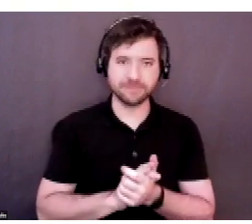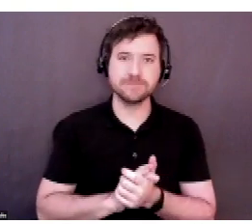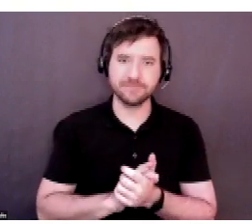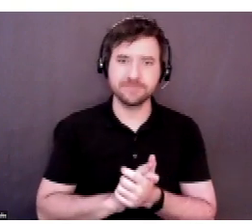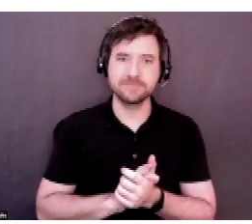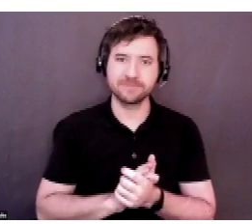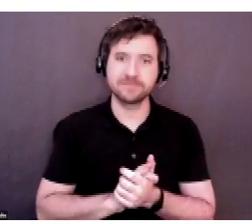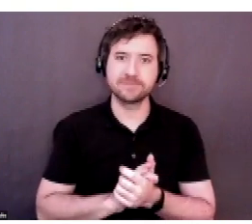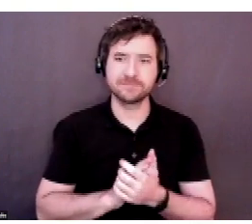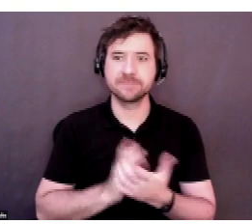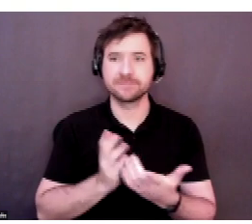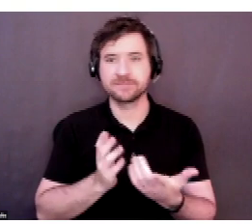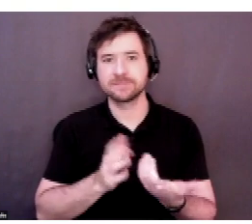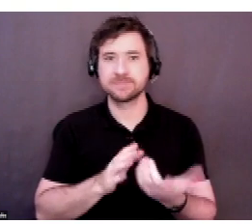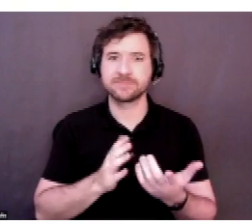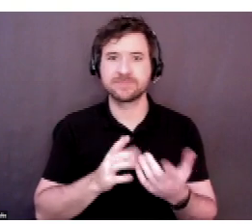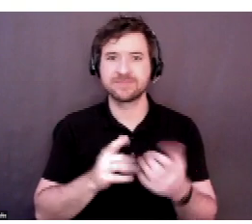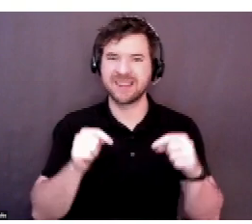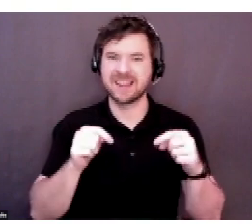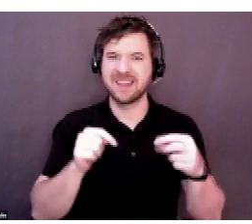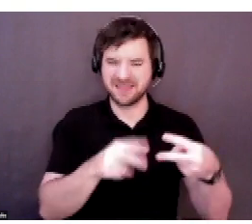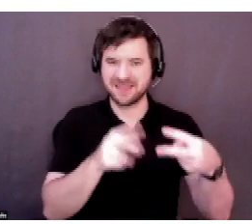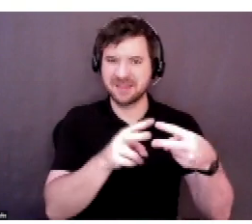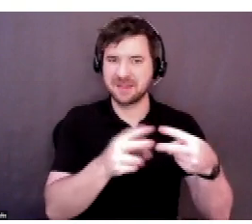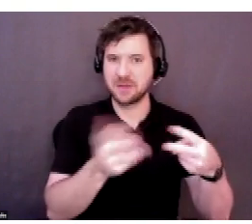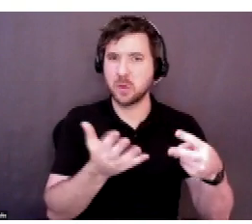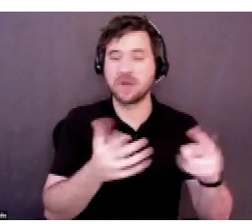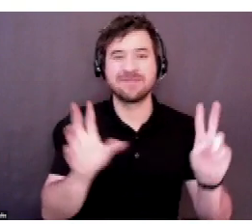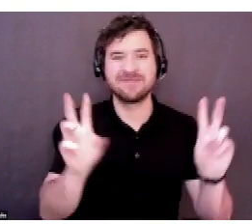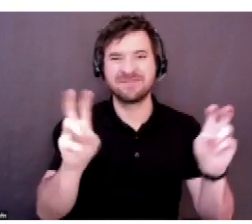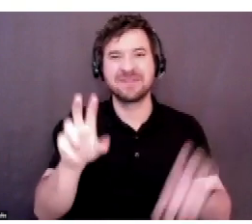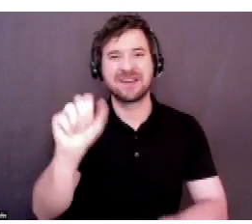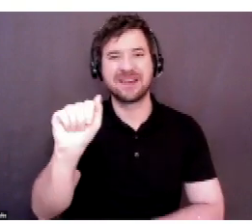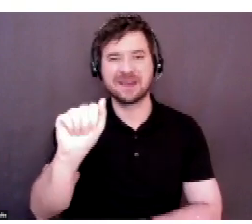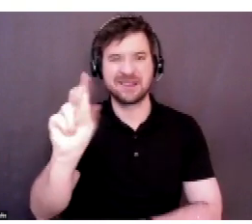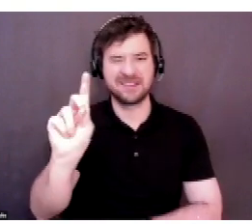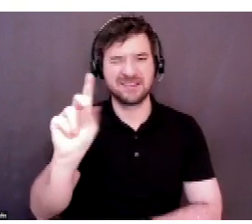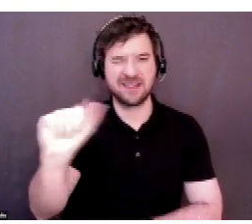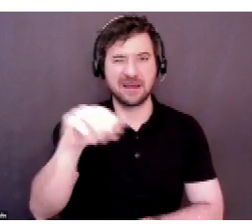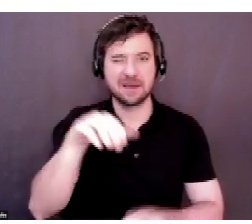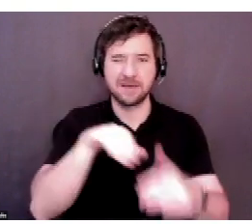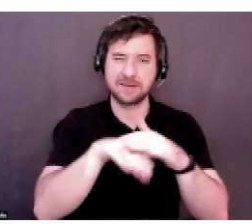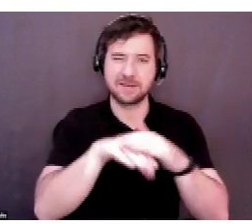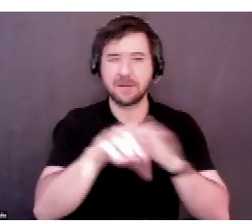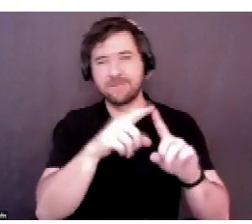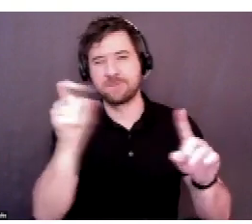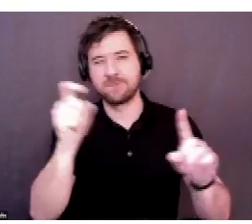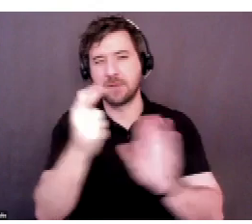So these were sort of what was on paper ADA accessible by the law? Very carefully crafted.